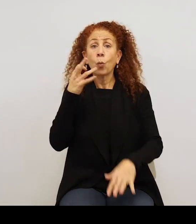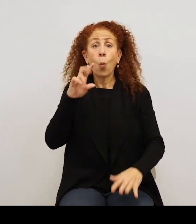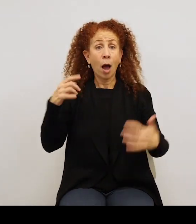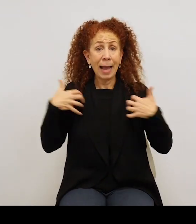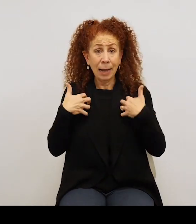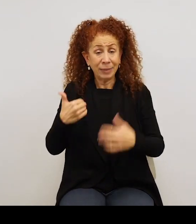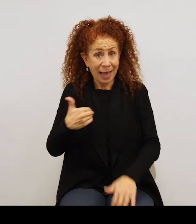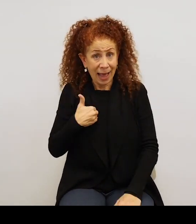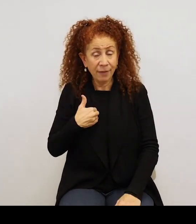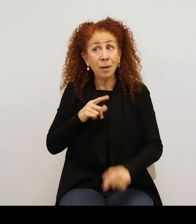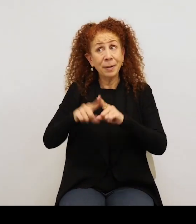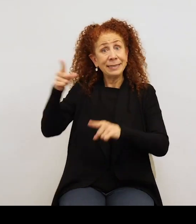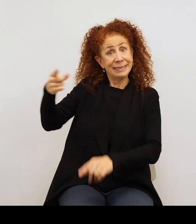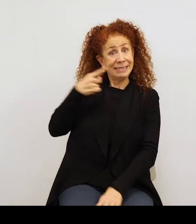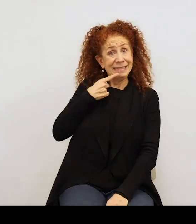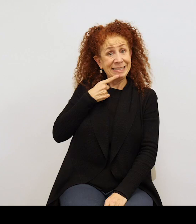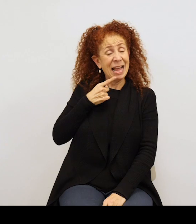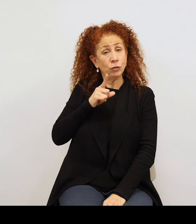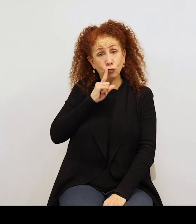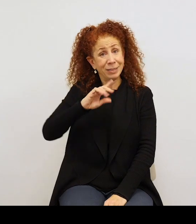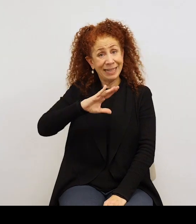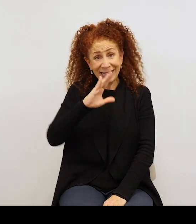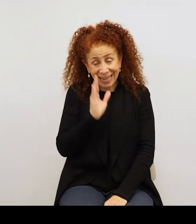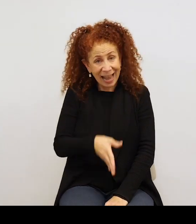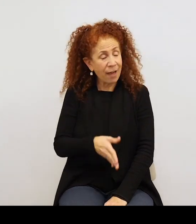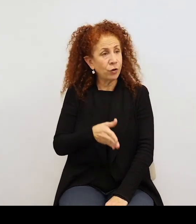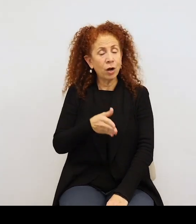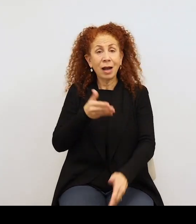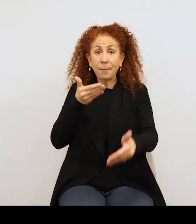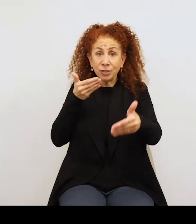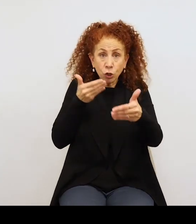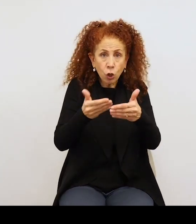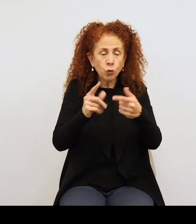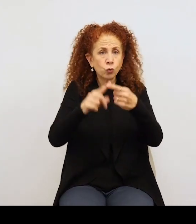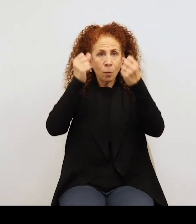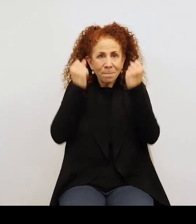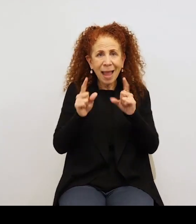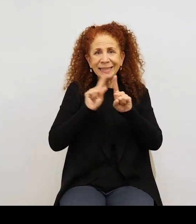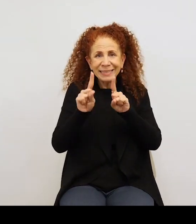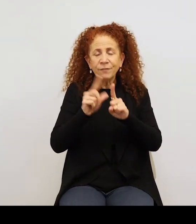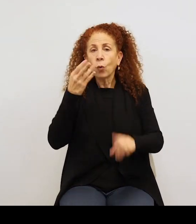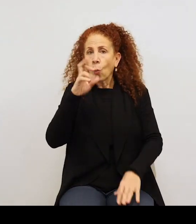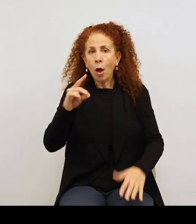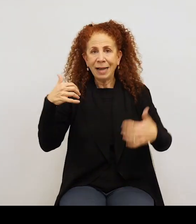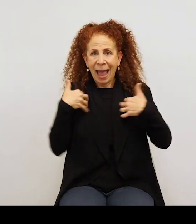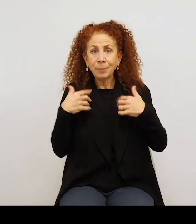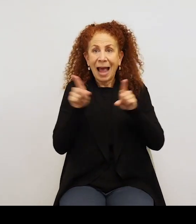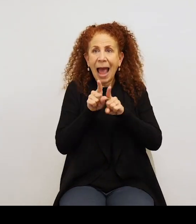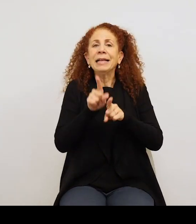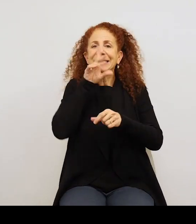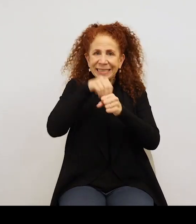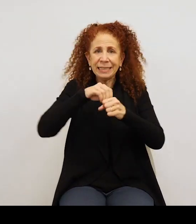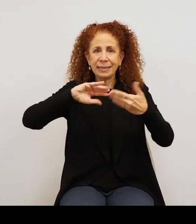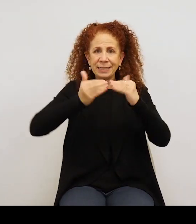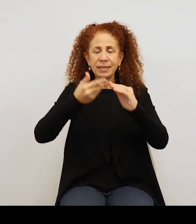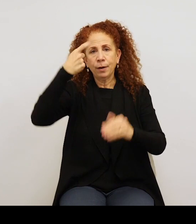But according to him, he's never come as close to as many different wild animals as he has in the city of Berlin.